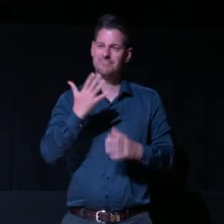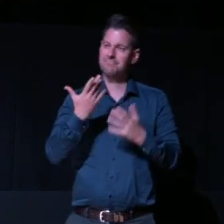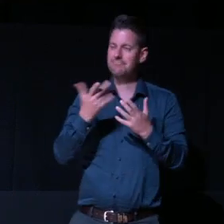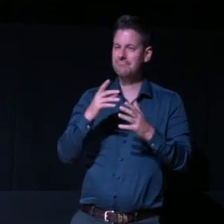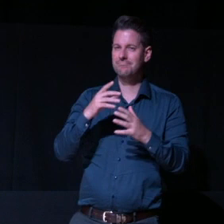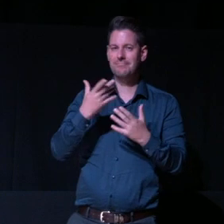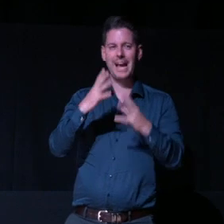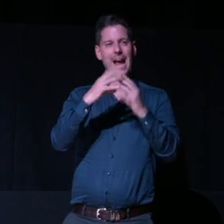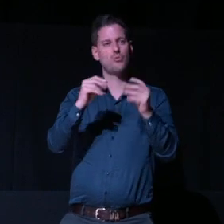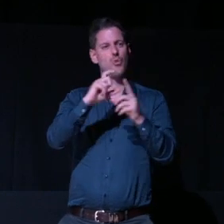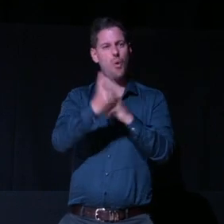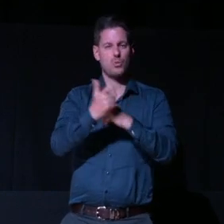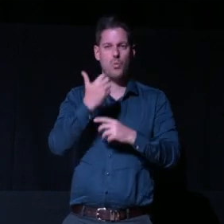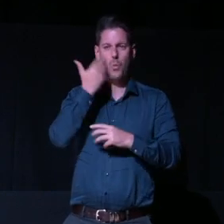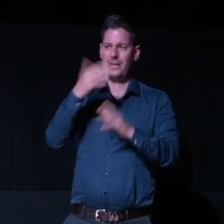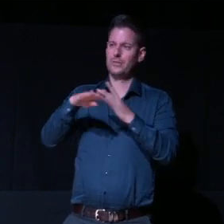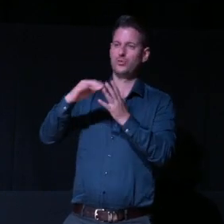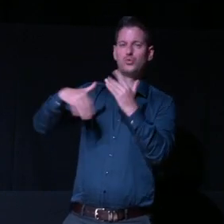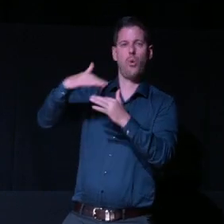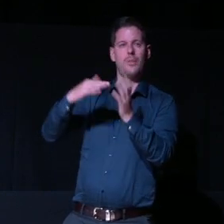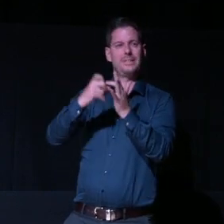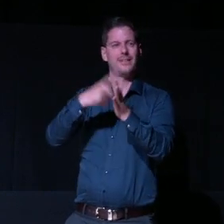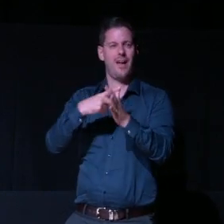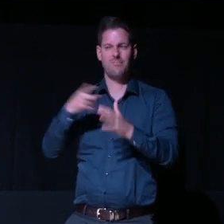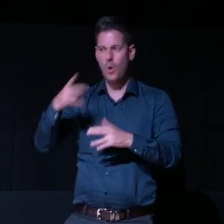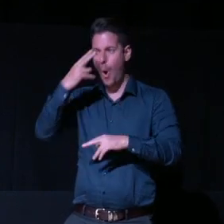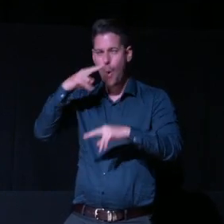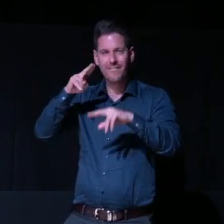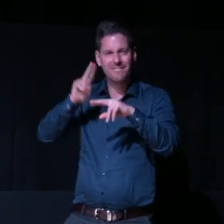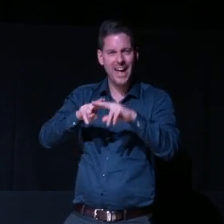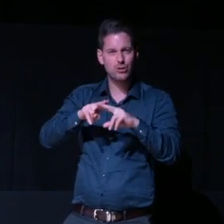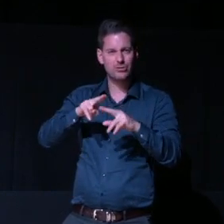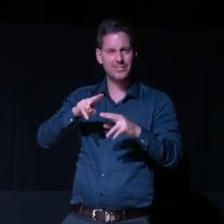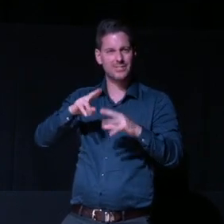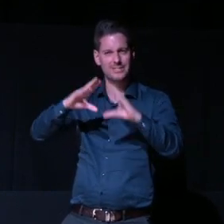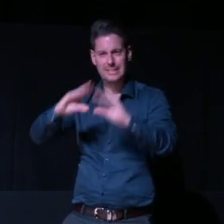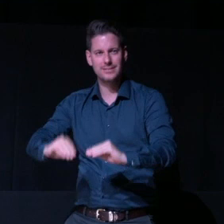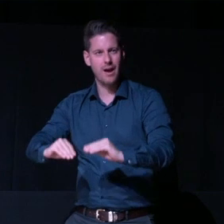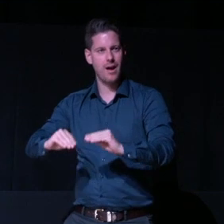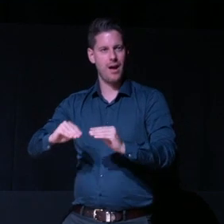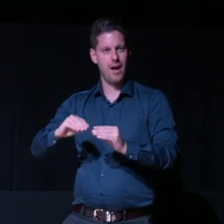This is kind of old fashioned censorship. So then he speaks to the